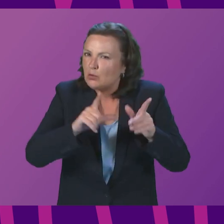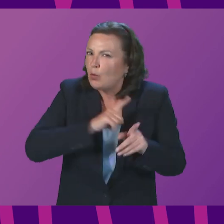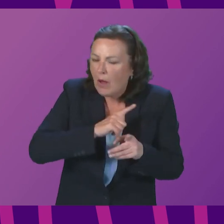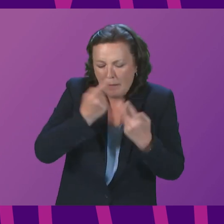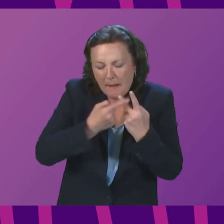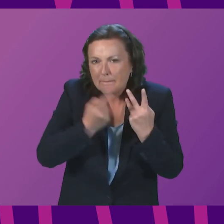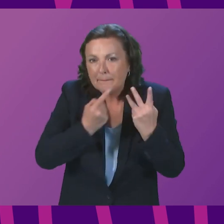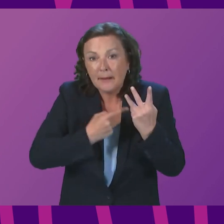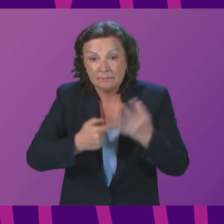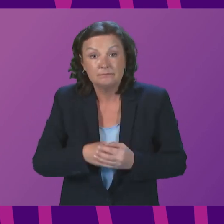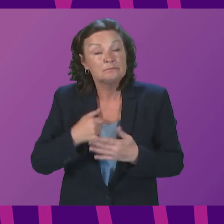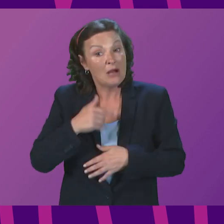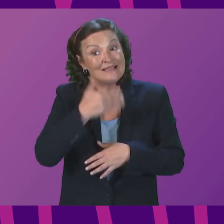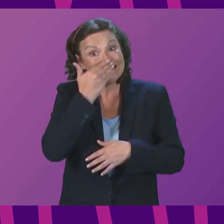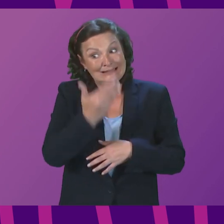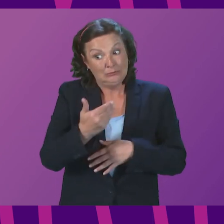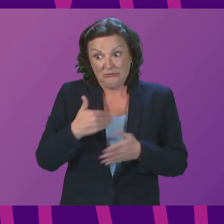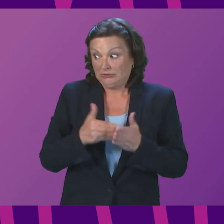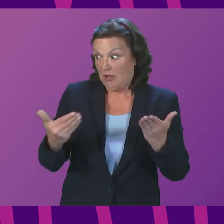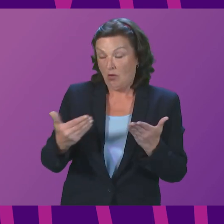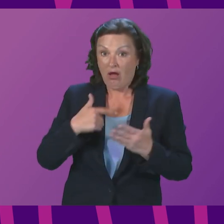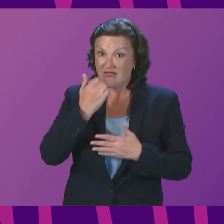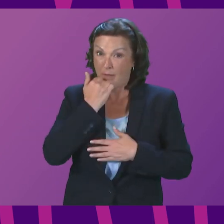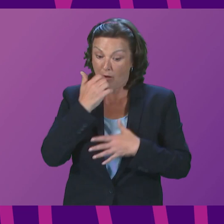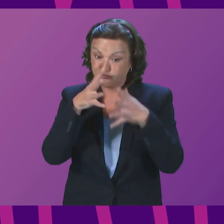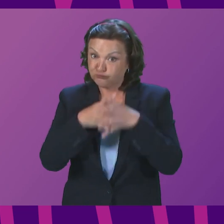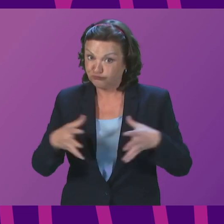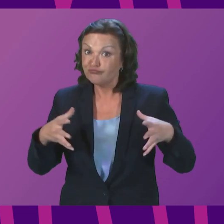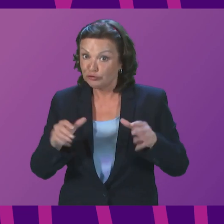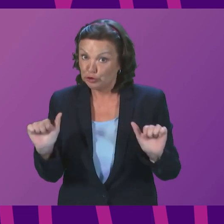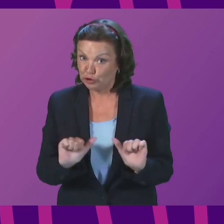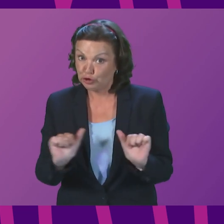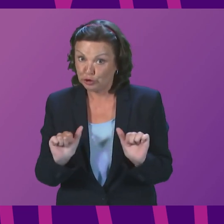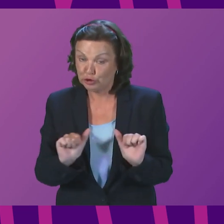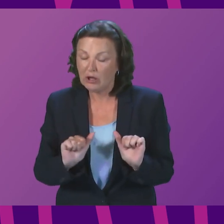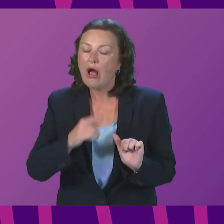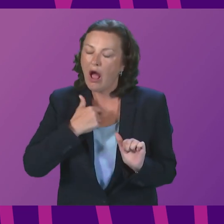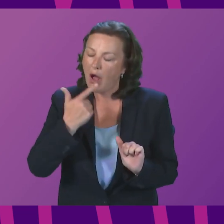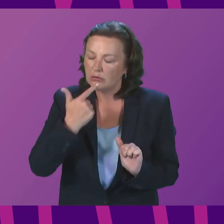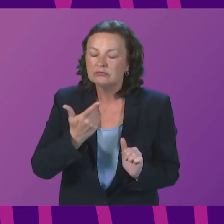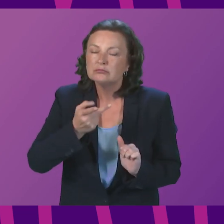Given the high number of cases that we are seeing right now, I take this opportunity